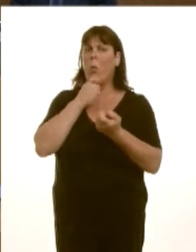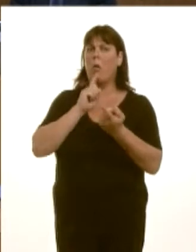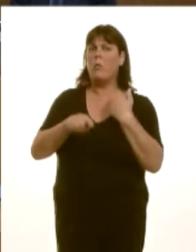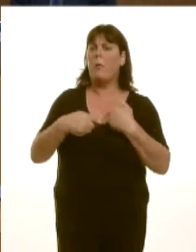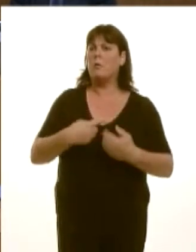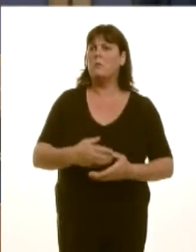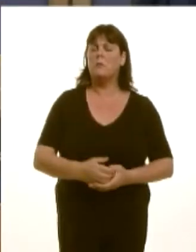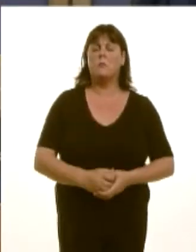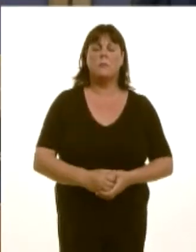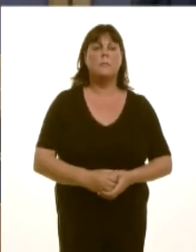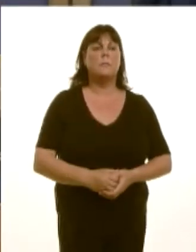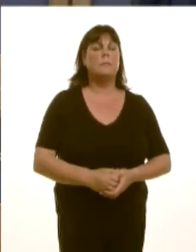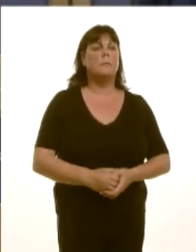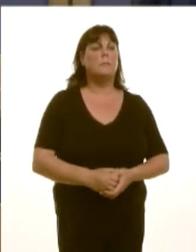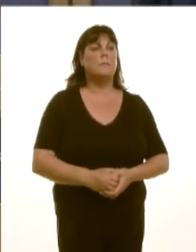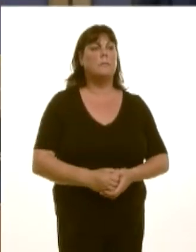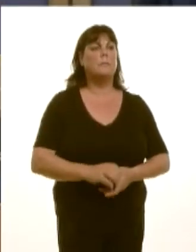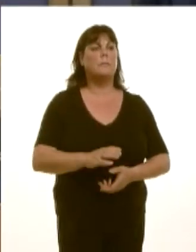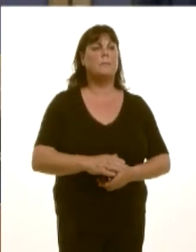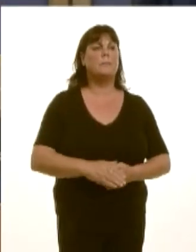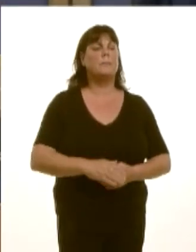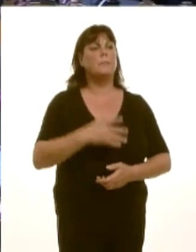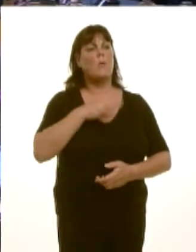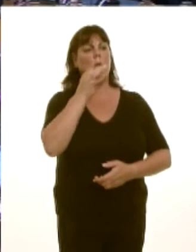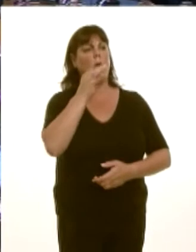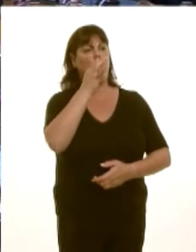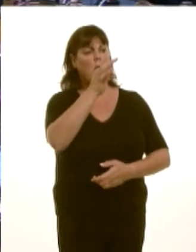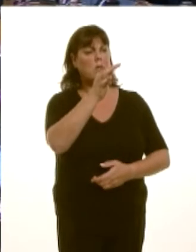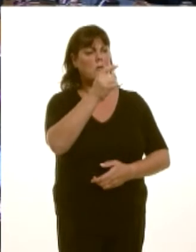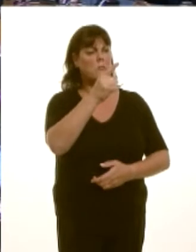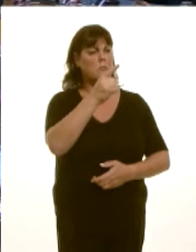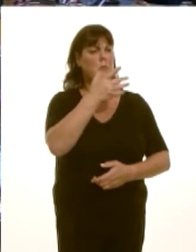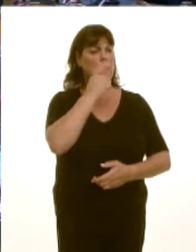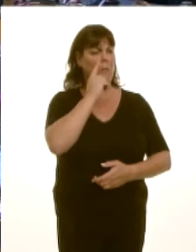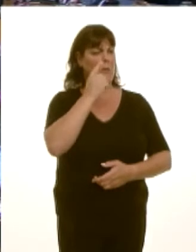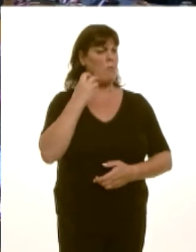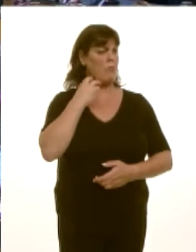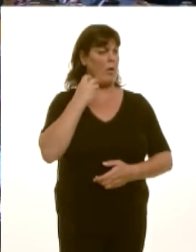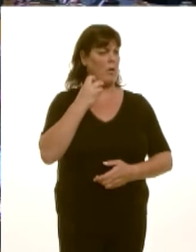Darren Millar: The people of Brecon and Radnorshire have their health provided by the Powys Teaching